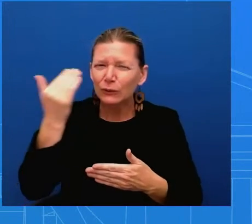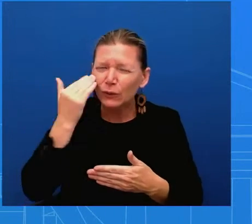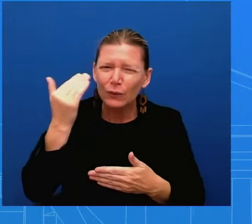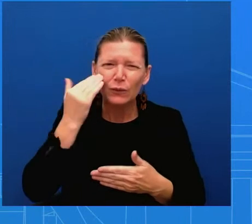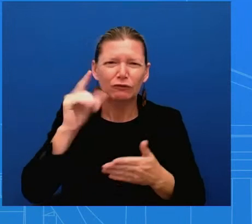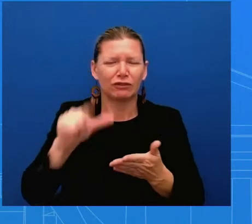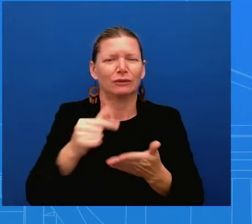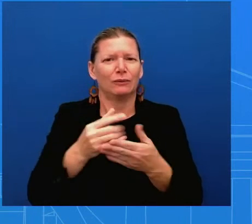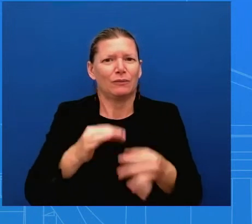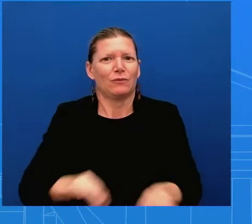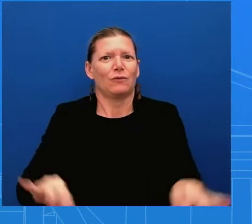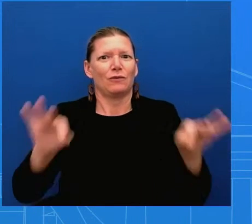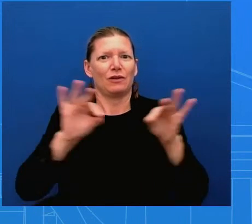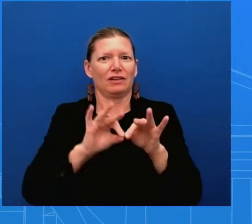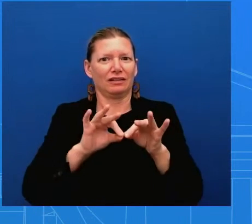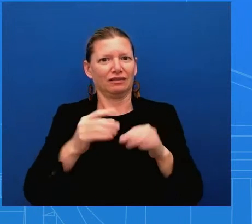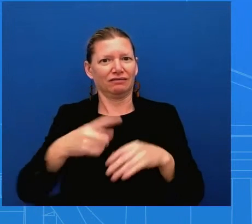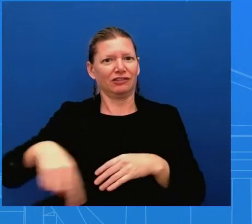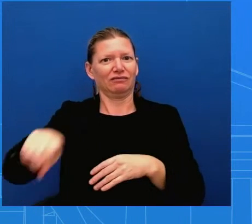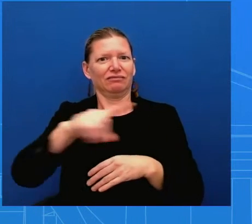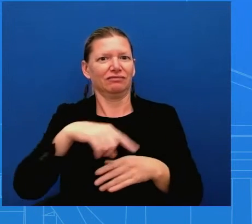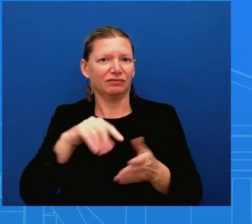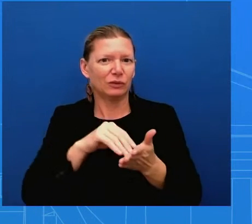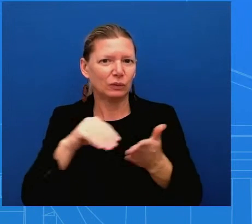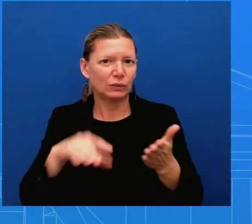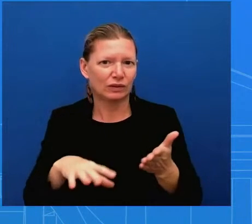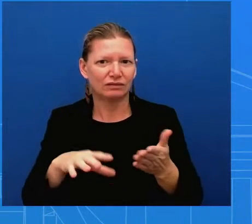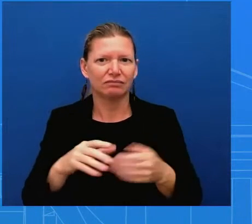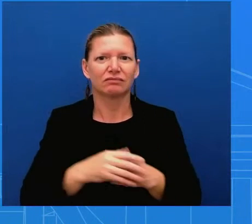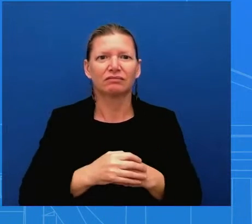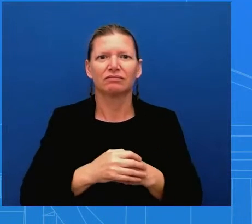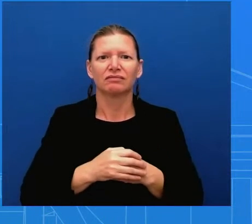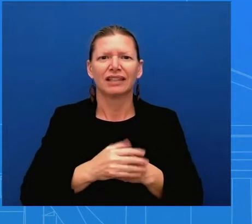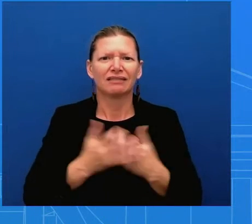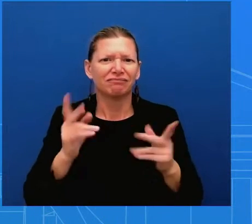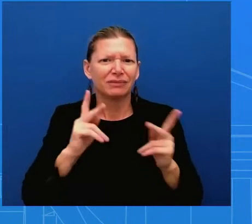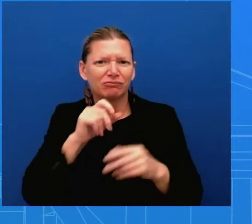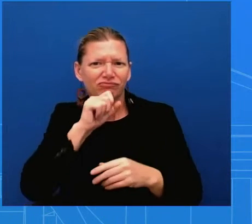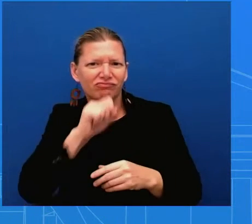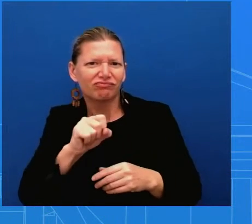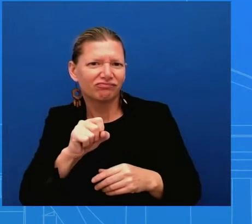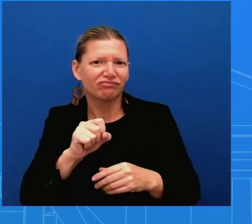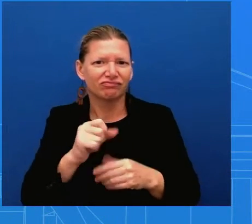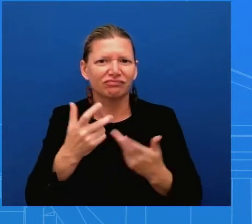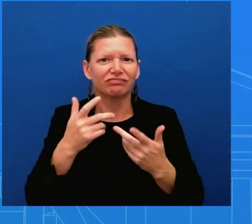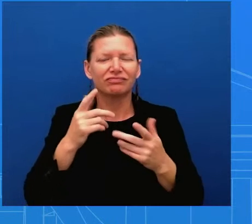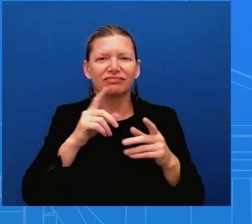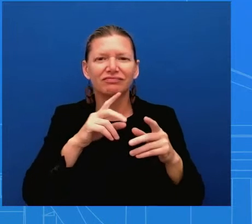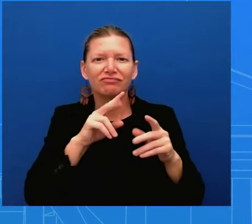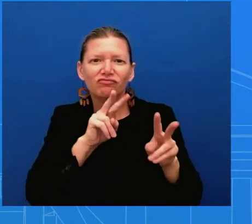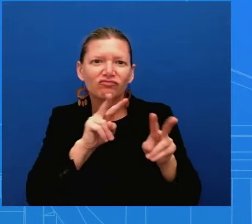in his commencement speech. He will give an uplifting -- uplifting remarks on what's to come